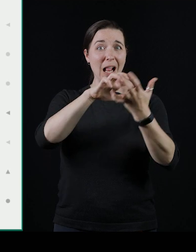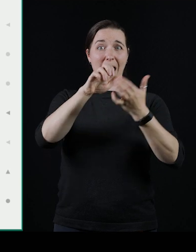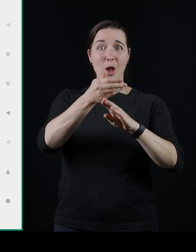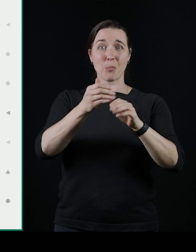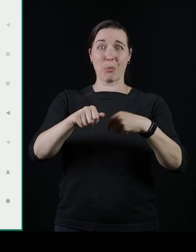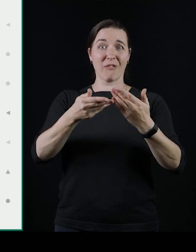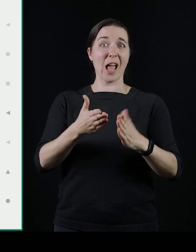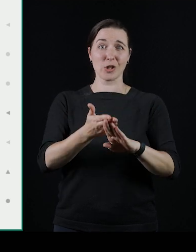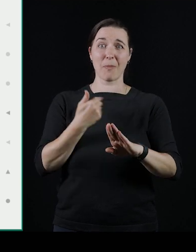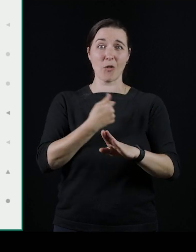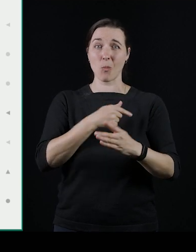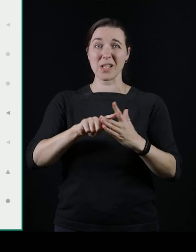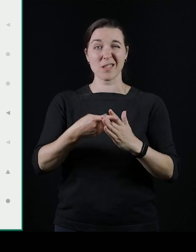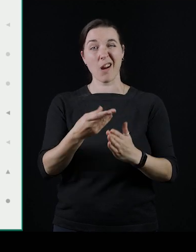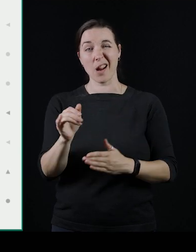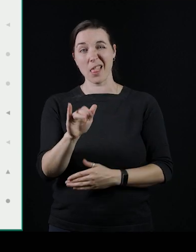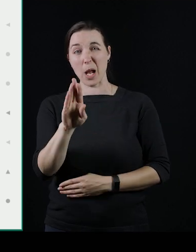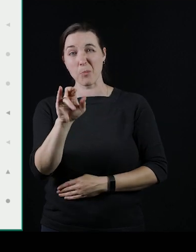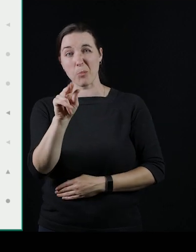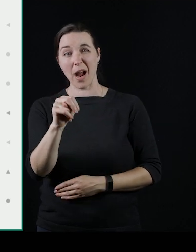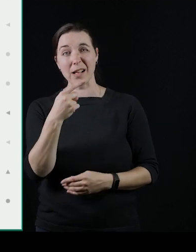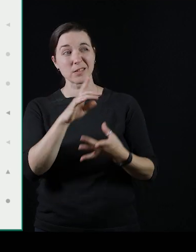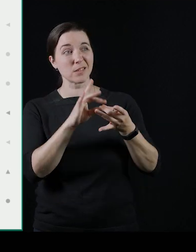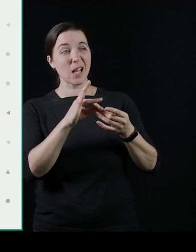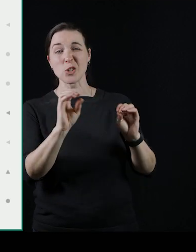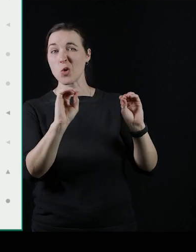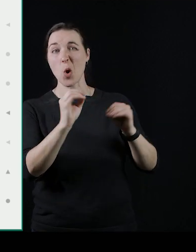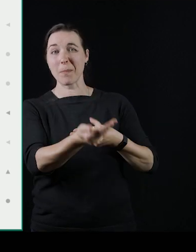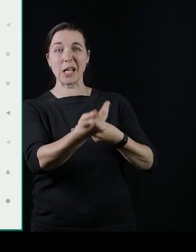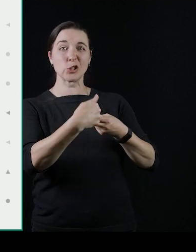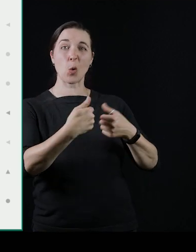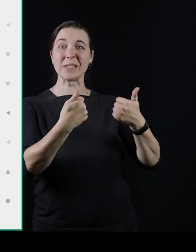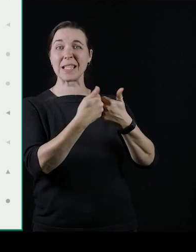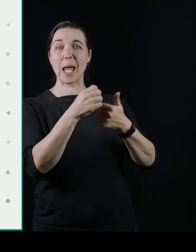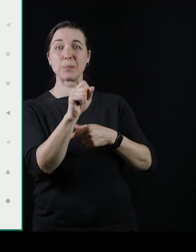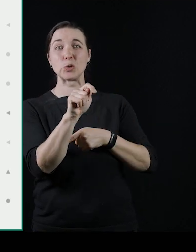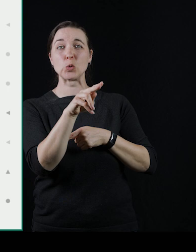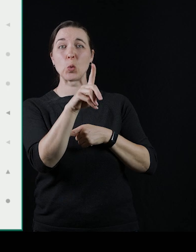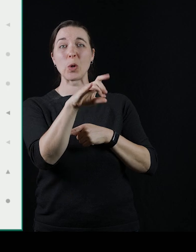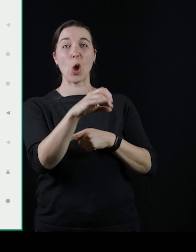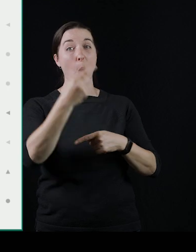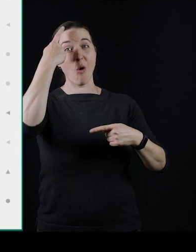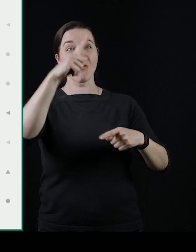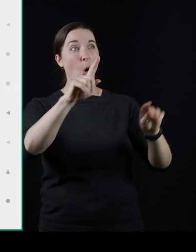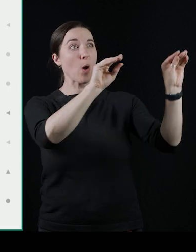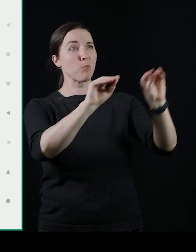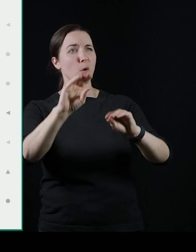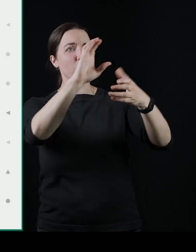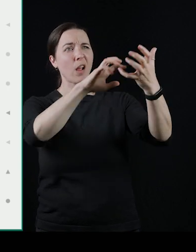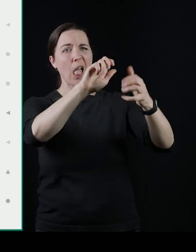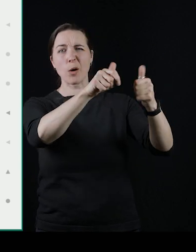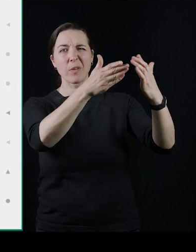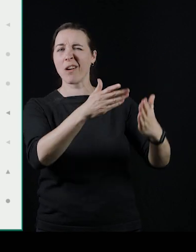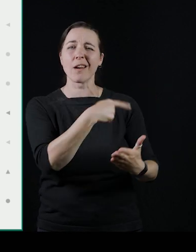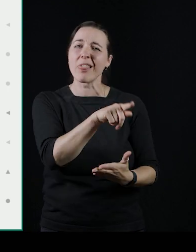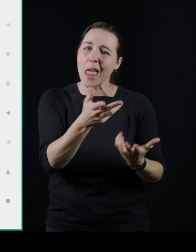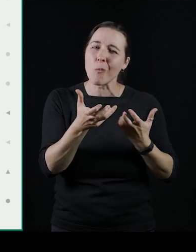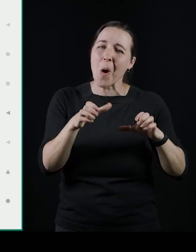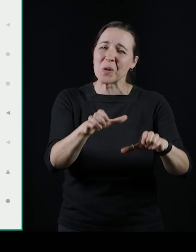And as Brian said no one joins a game studio wanting to move cloud providers. They want to do cool and fun stuff.